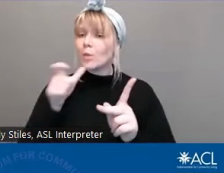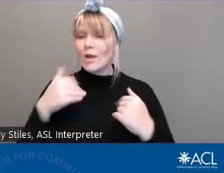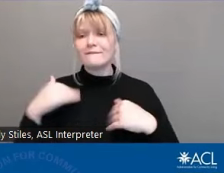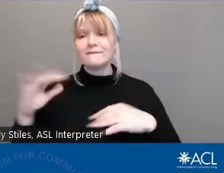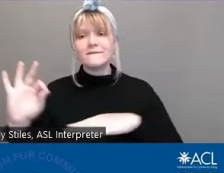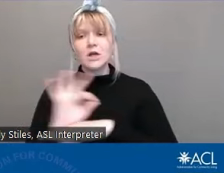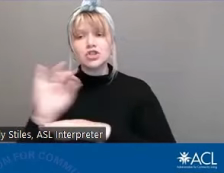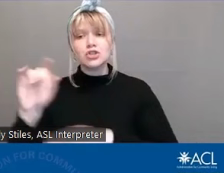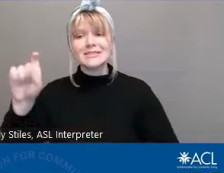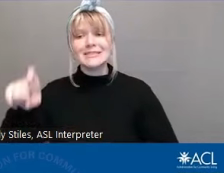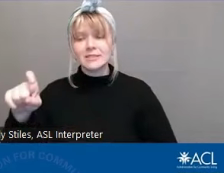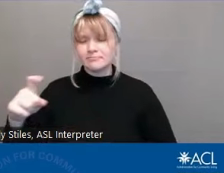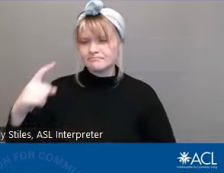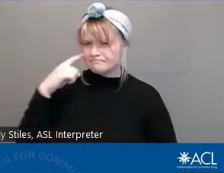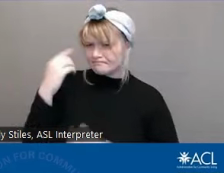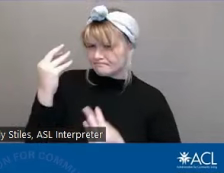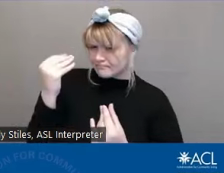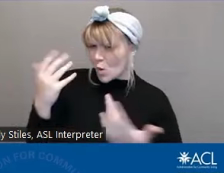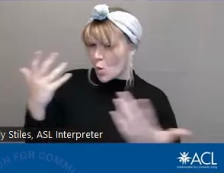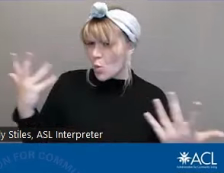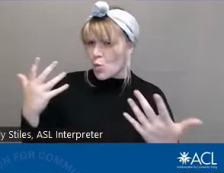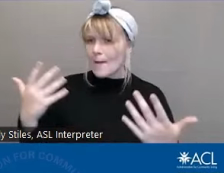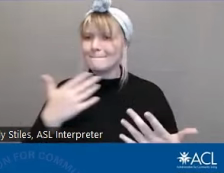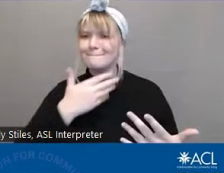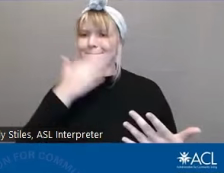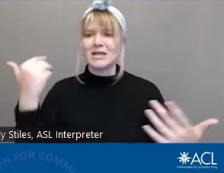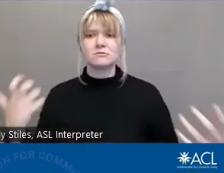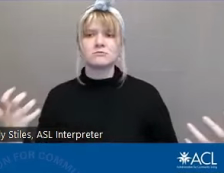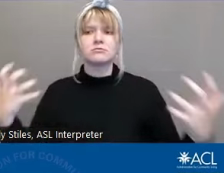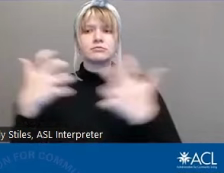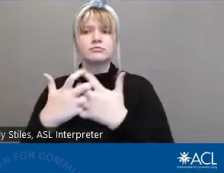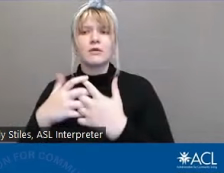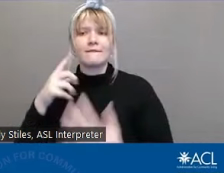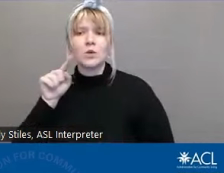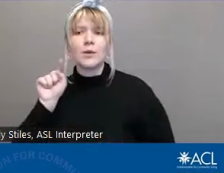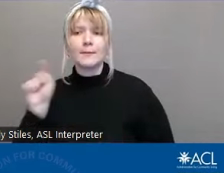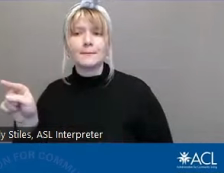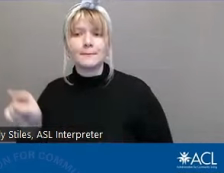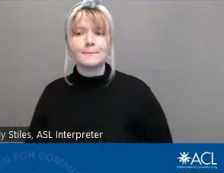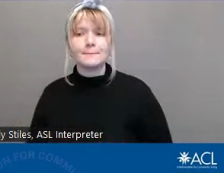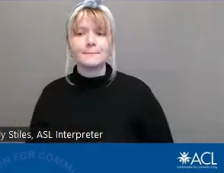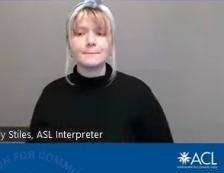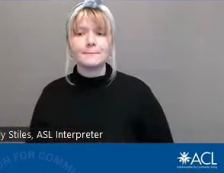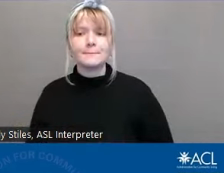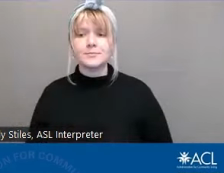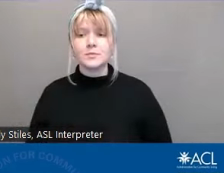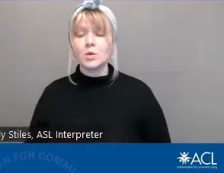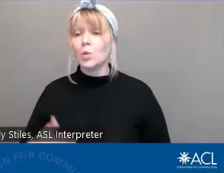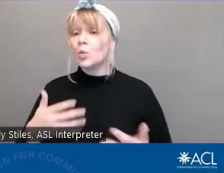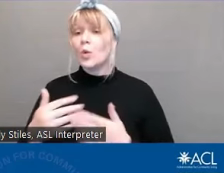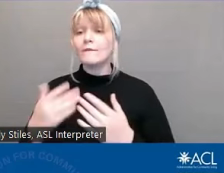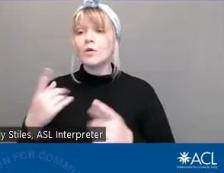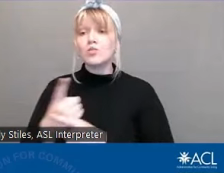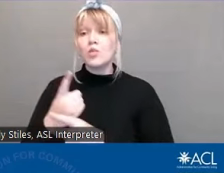AT or home modifications are appropriate for that person's home environment.